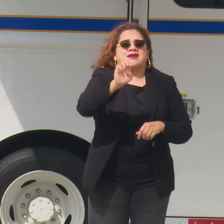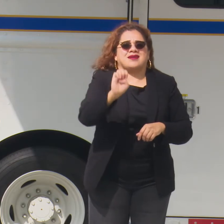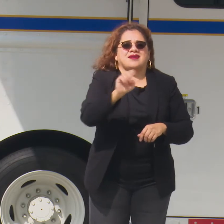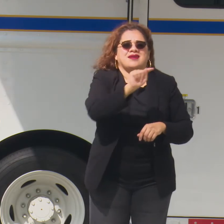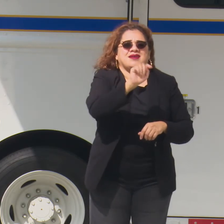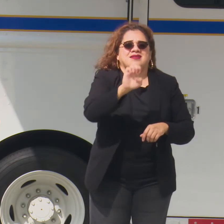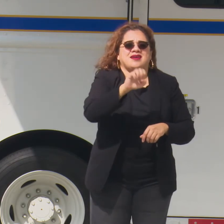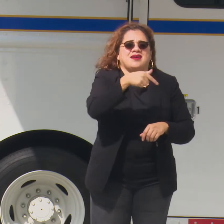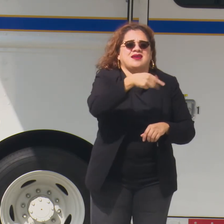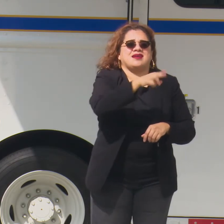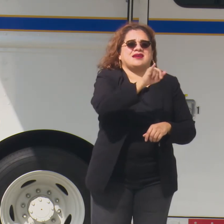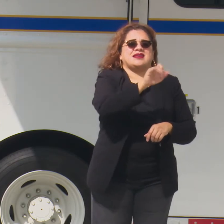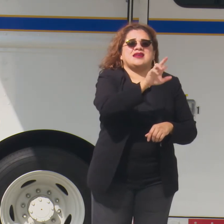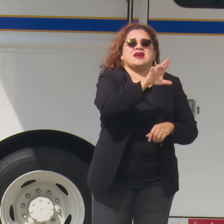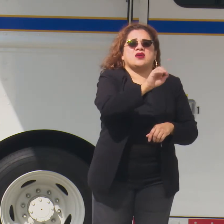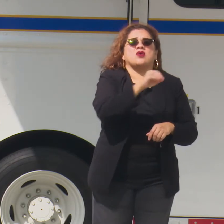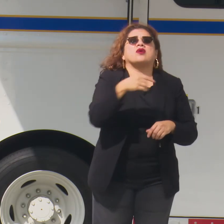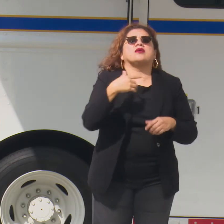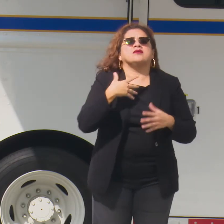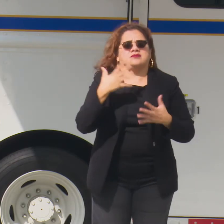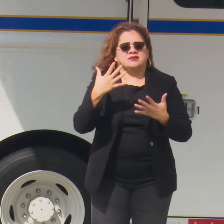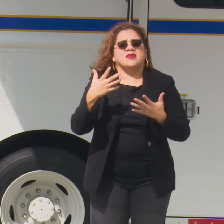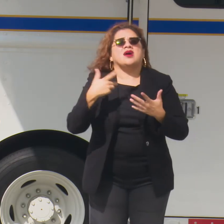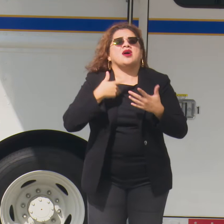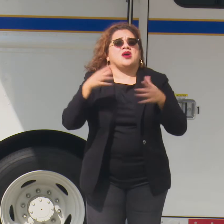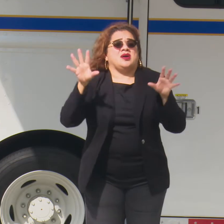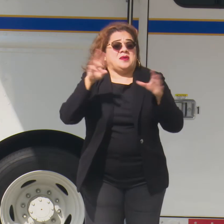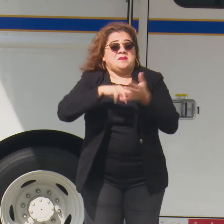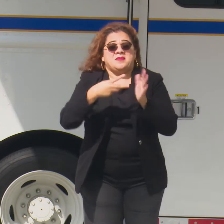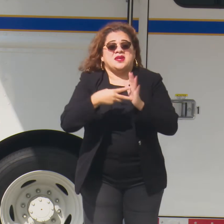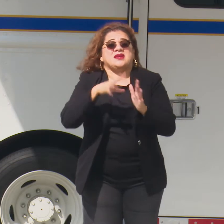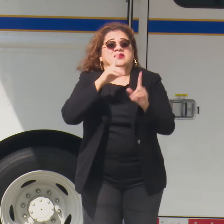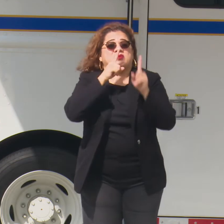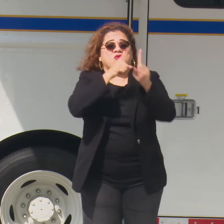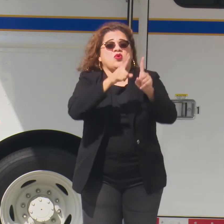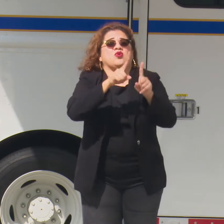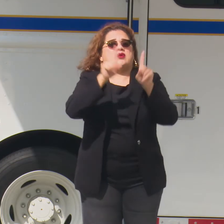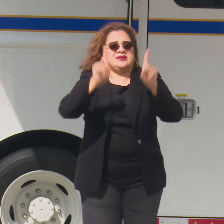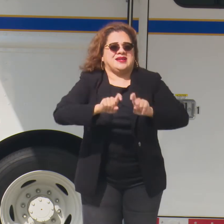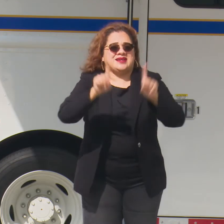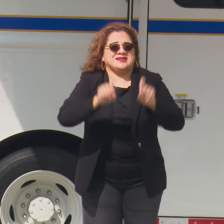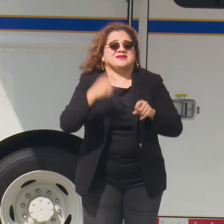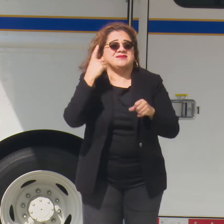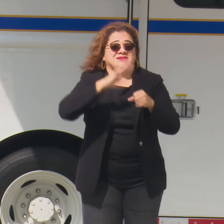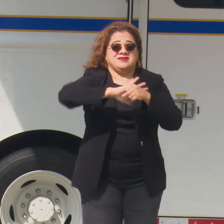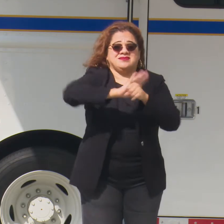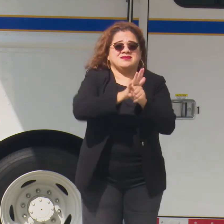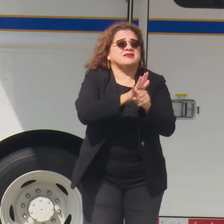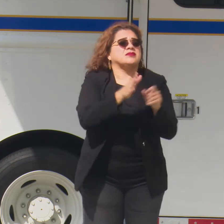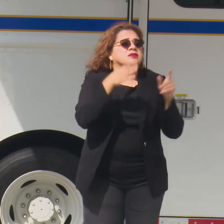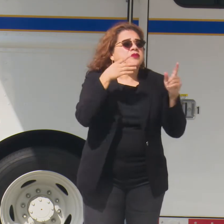COVID-19 which includes testing. COVID-19 does not discriminate. However immigrants and communities of